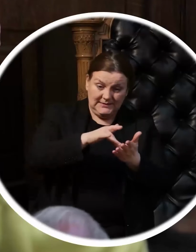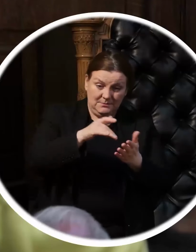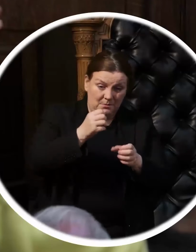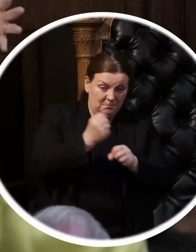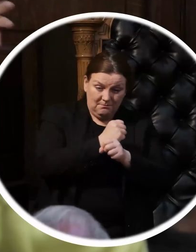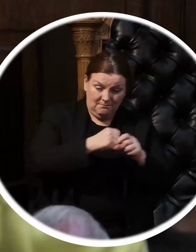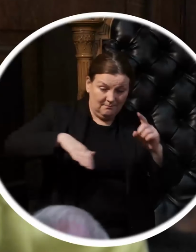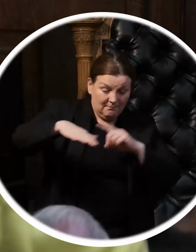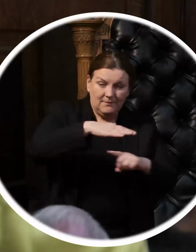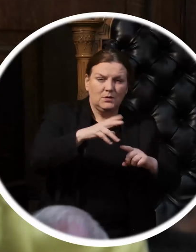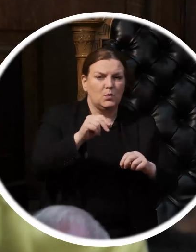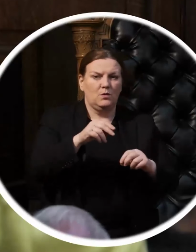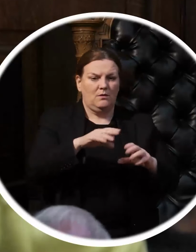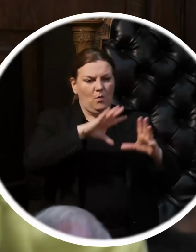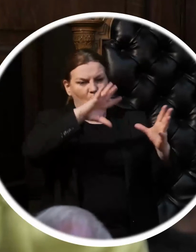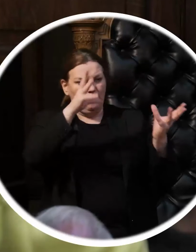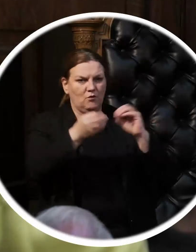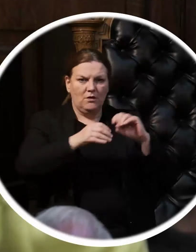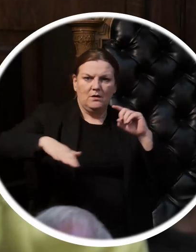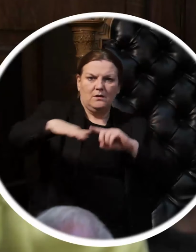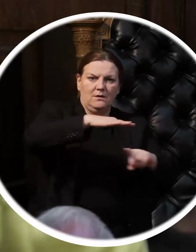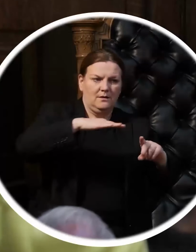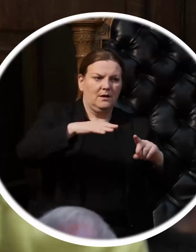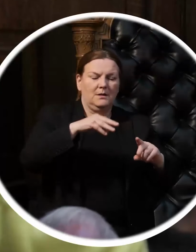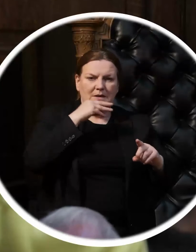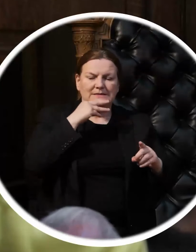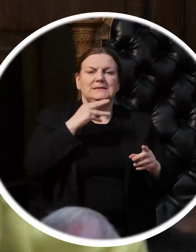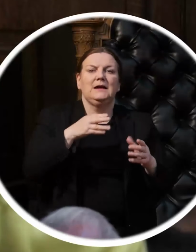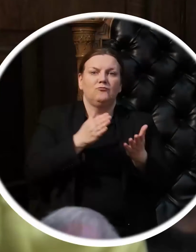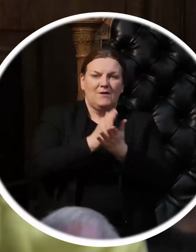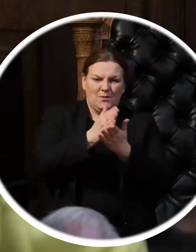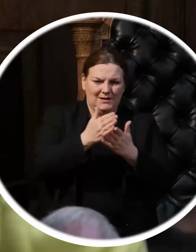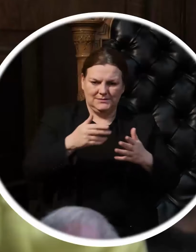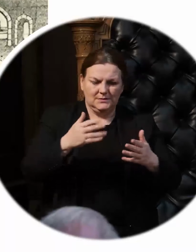It's actually that entire cities are carved up by railway lines and things